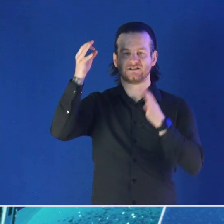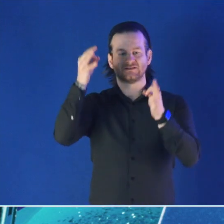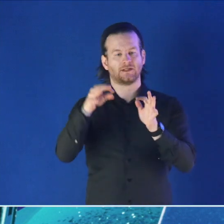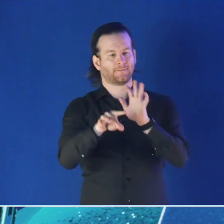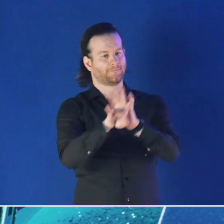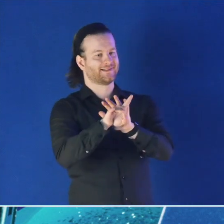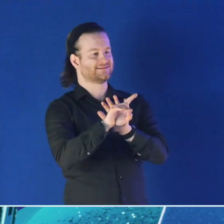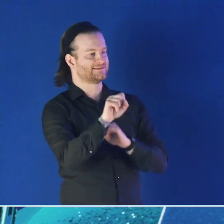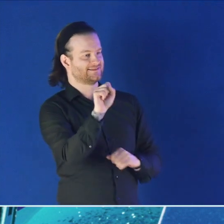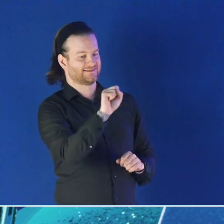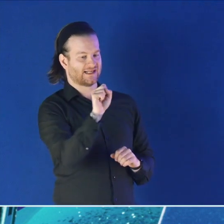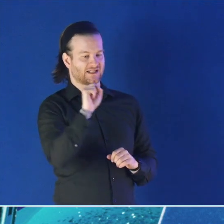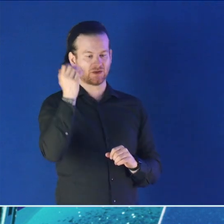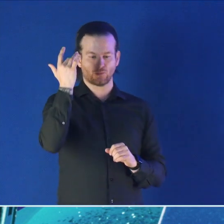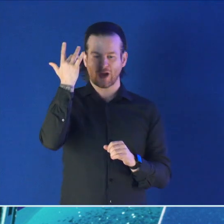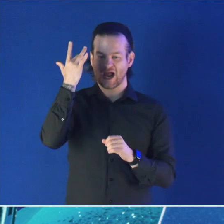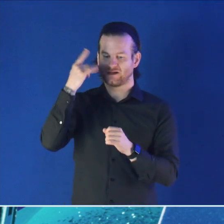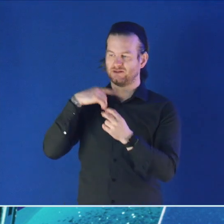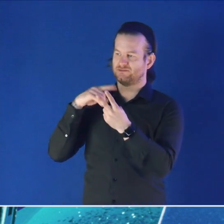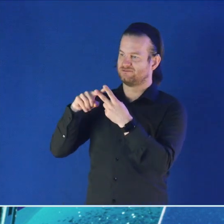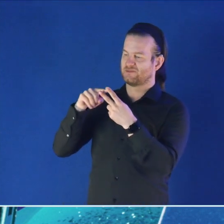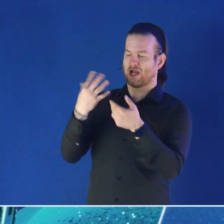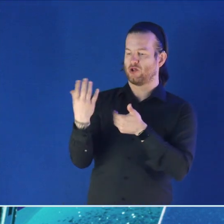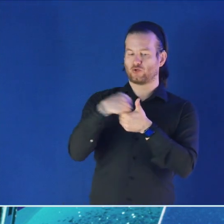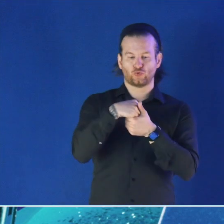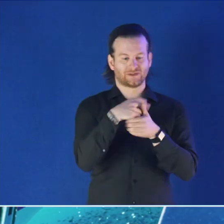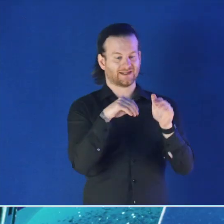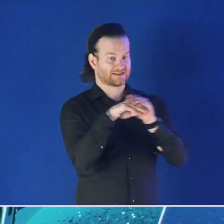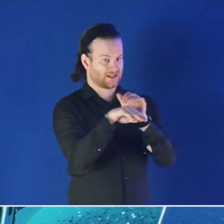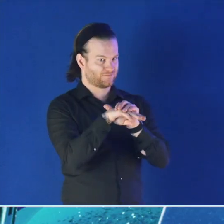And we were rewarded by FIFA. We were selected, of course.